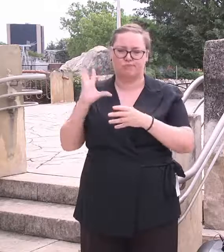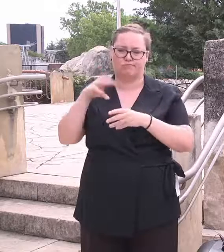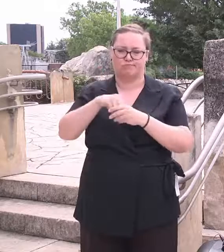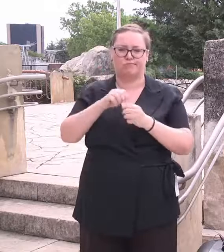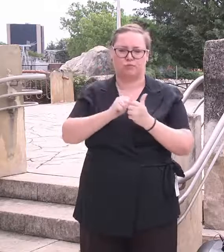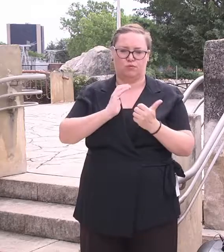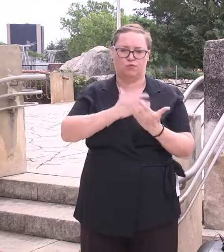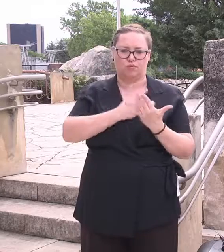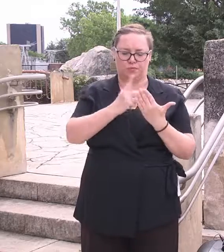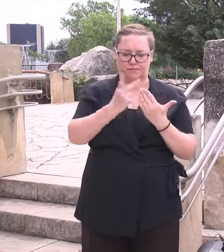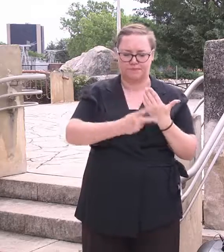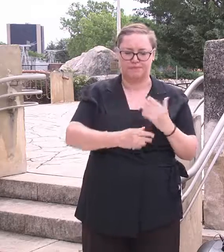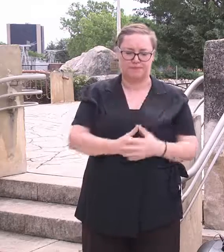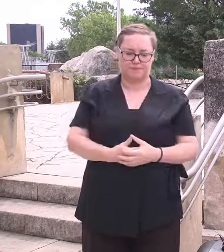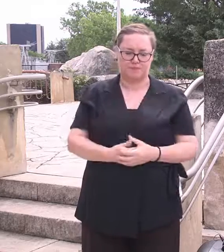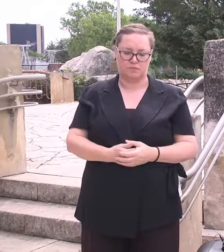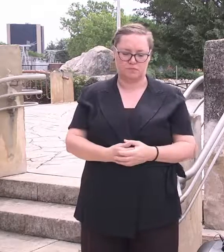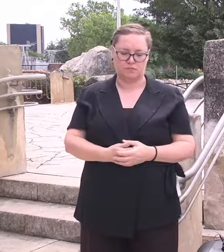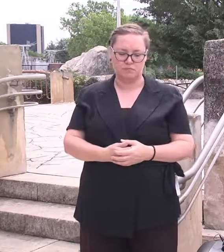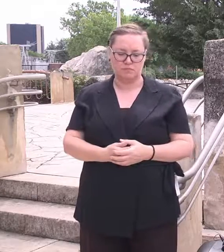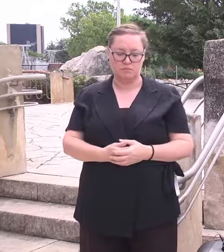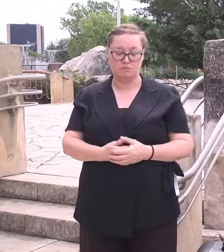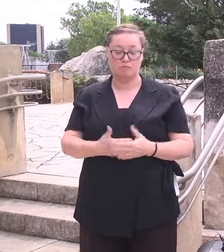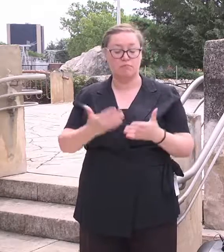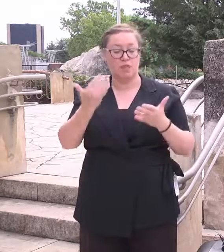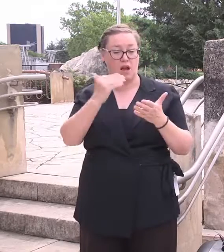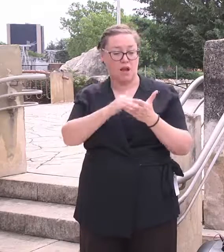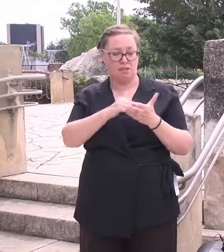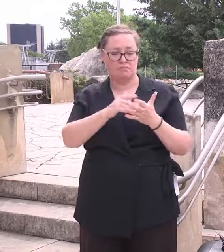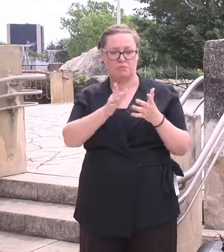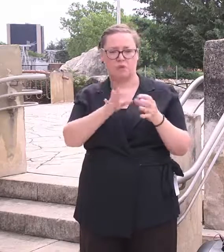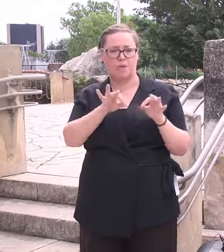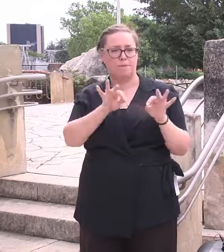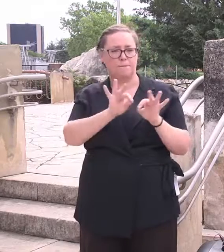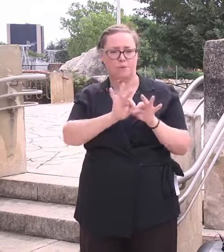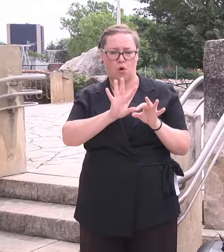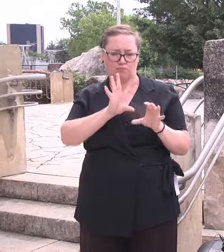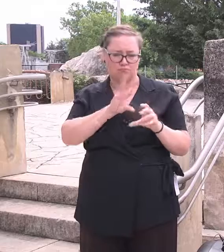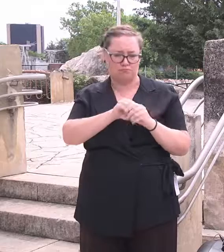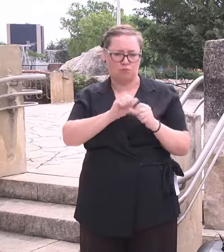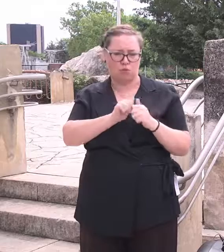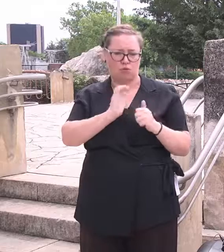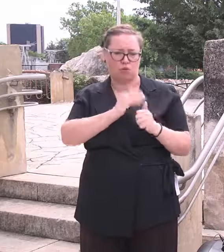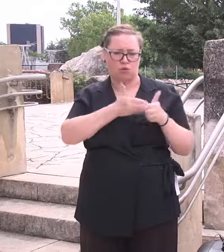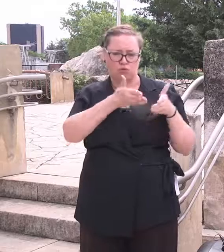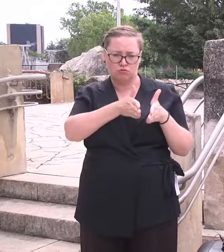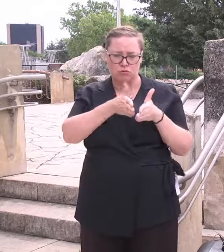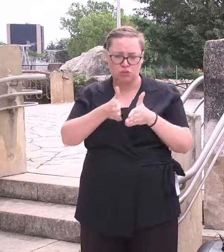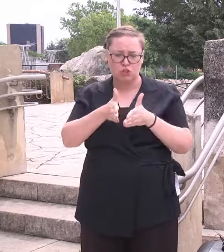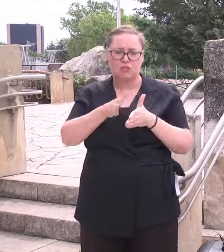this event um and again uh an important part of this strategy is crew exploration we want young